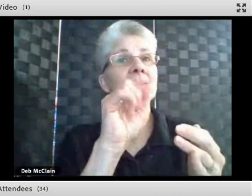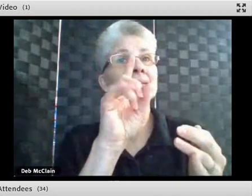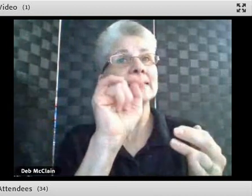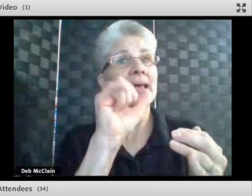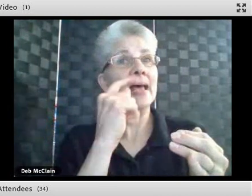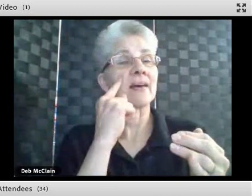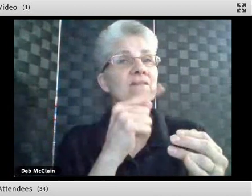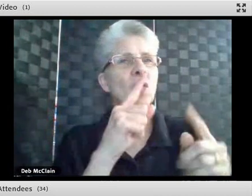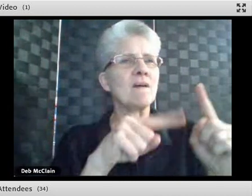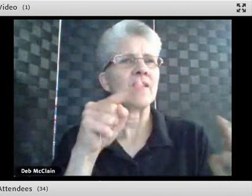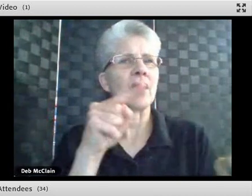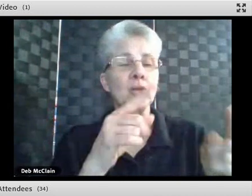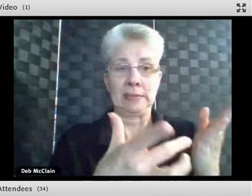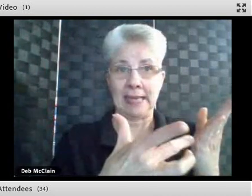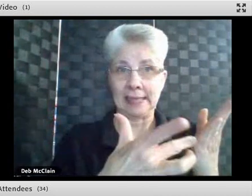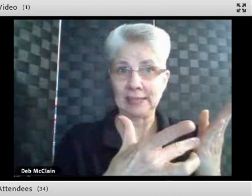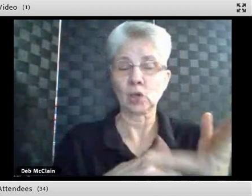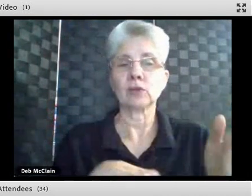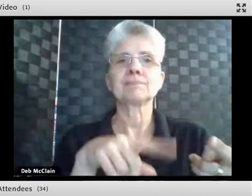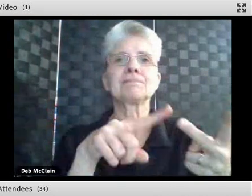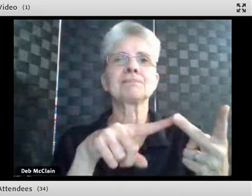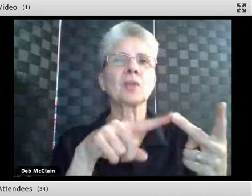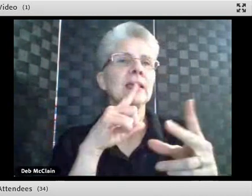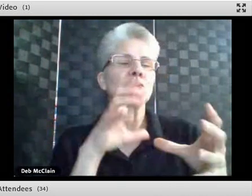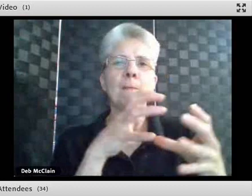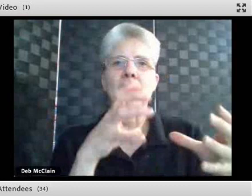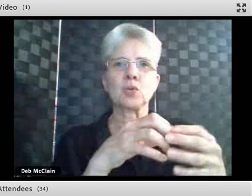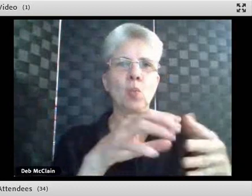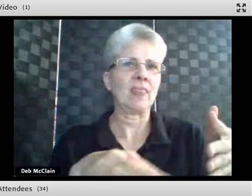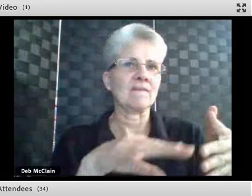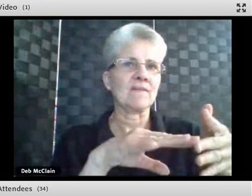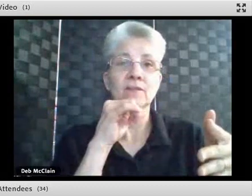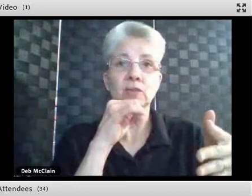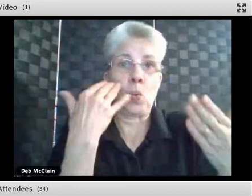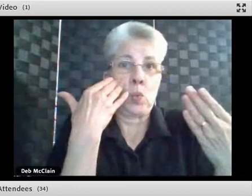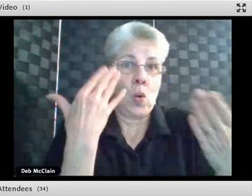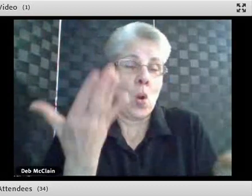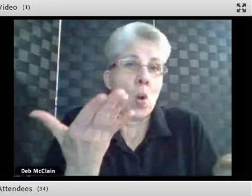You need technical metadata. You can't do much with that file if you don't know if it is